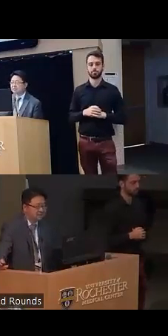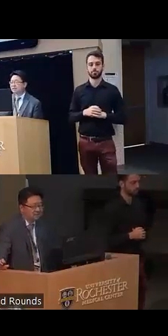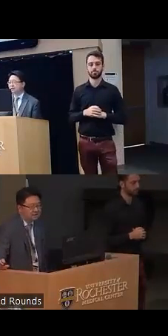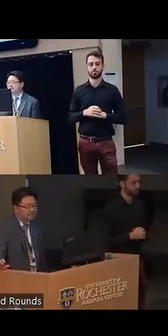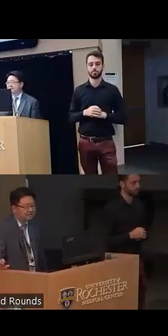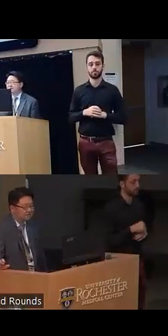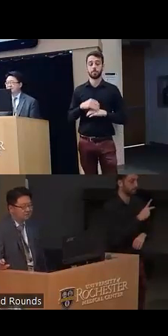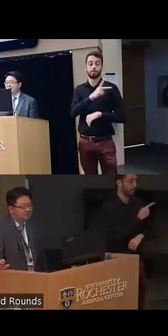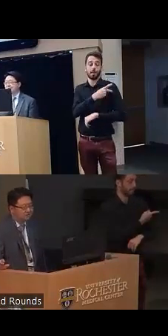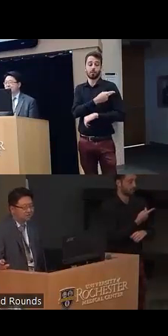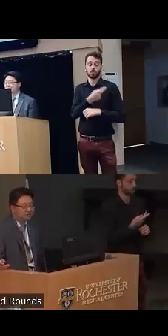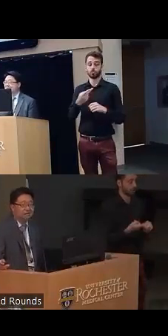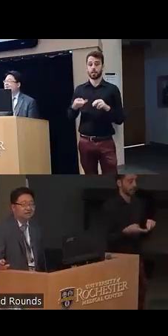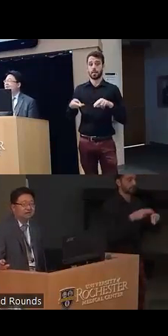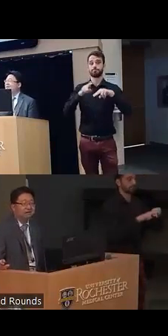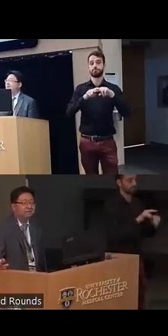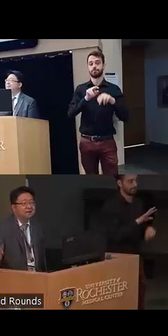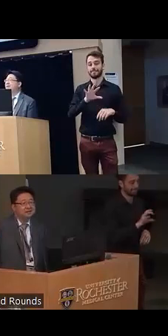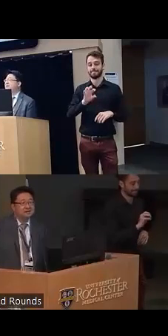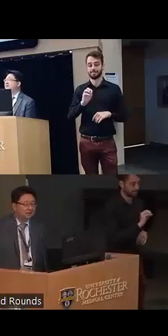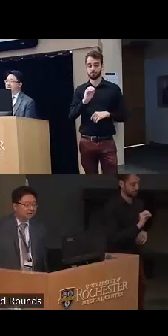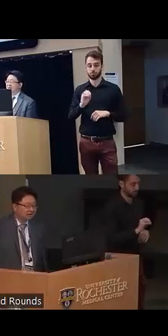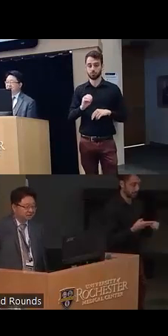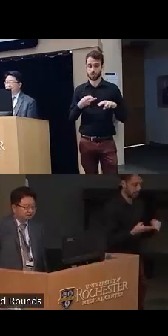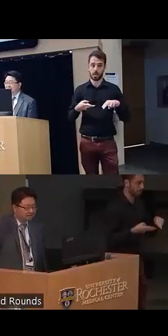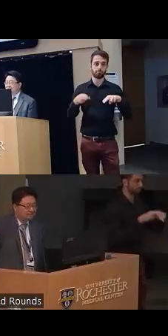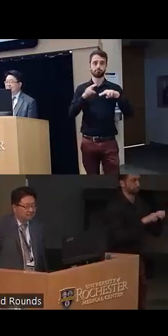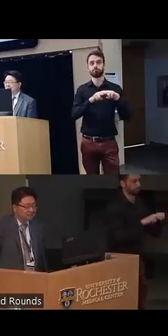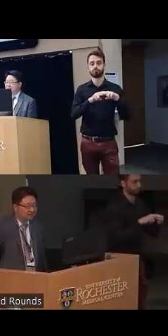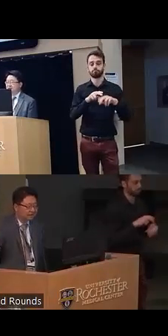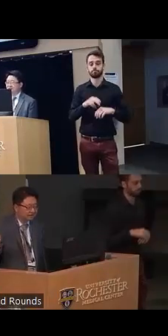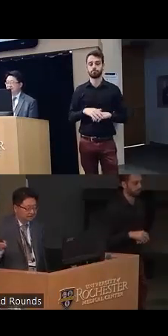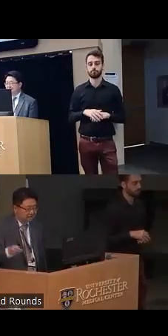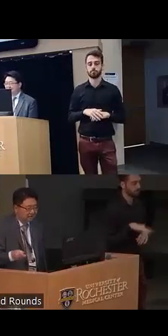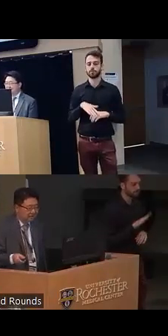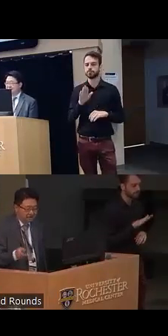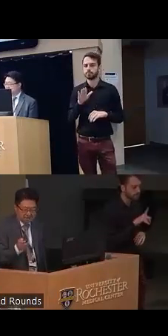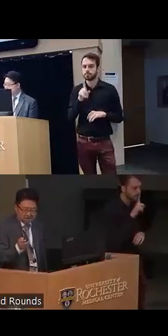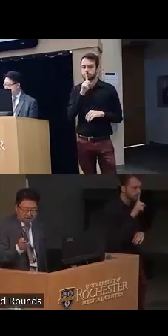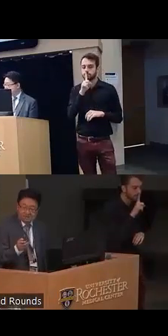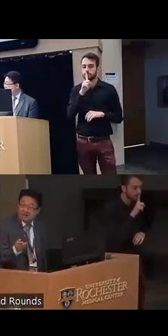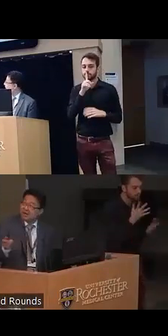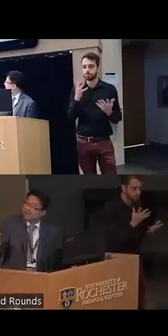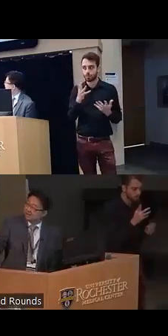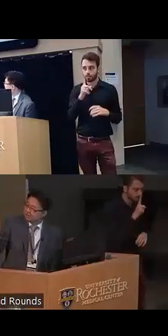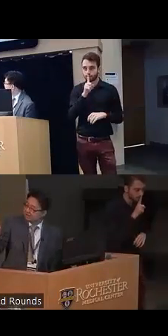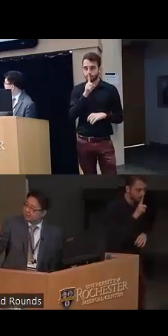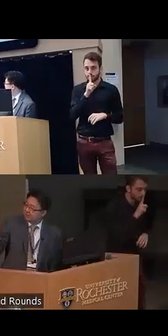you can see the increase in volume the amazing thing that doesn't really say is the side of